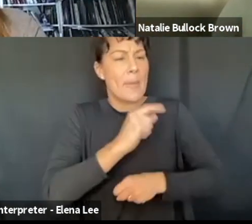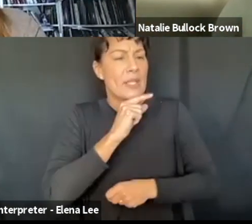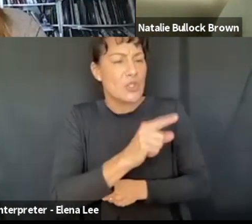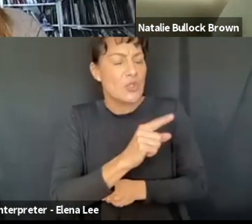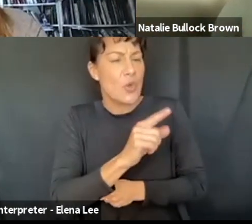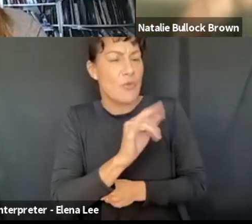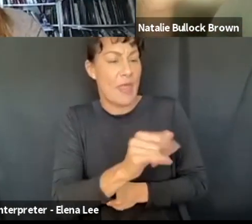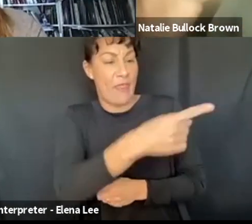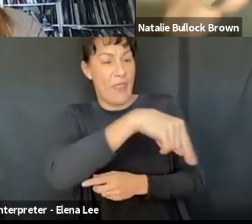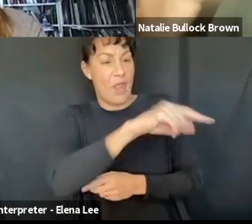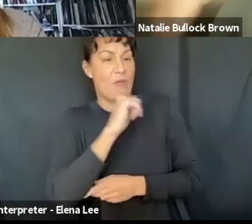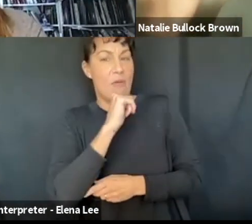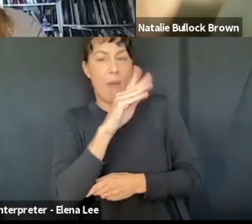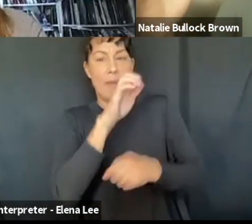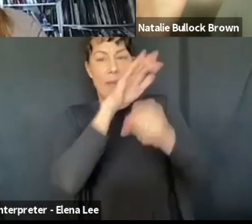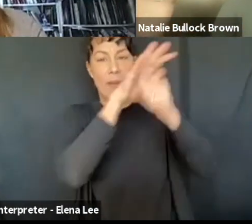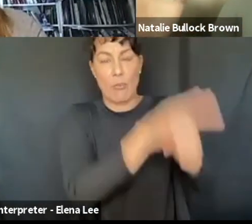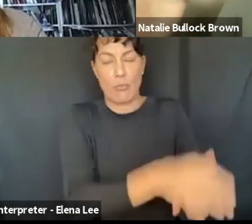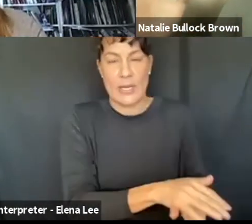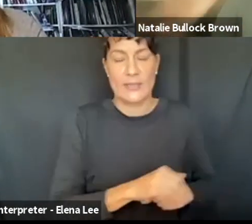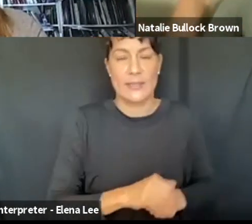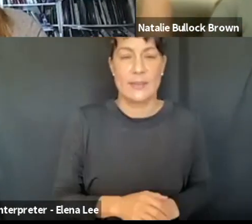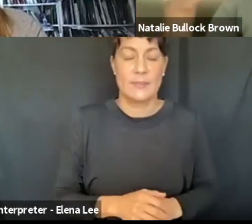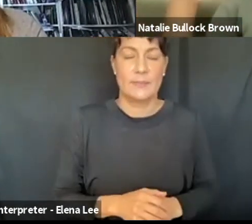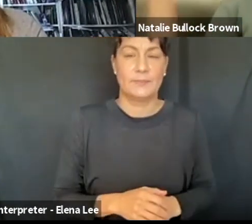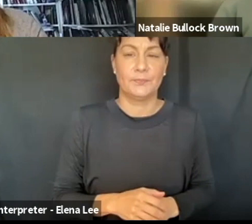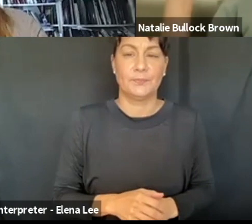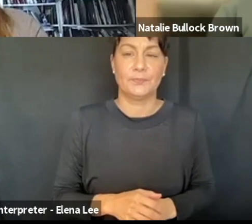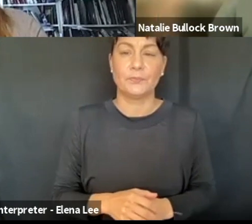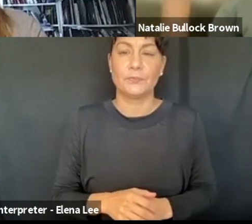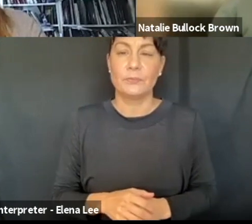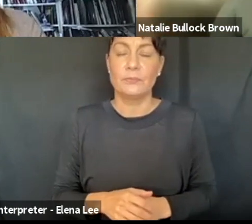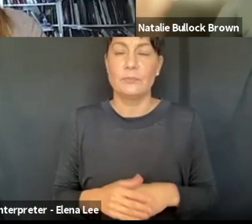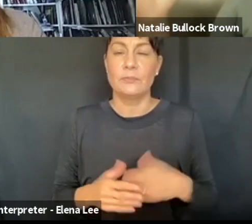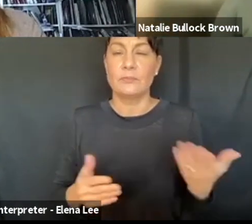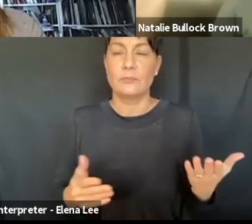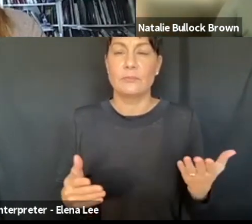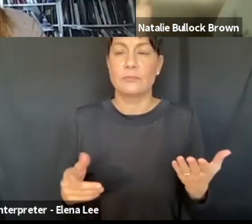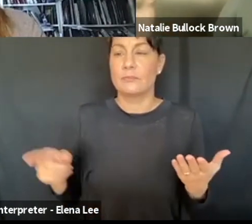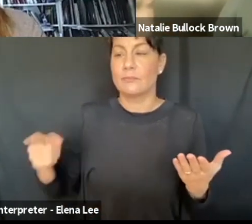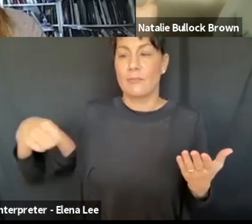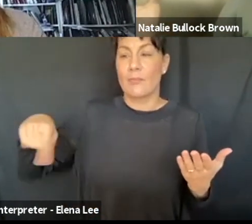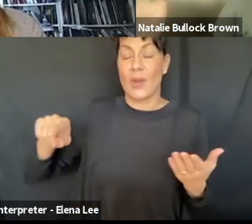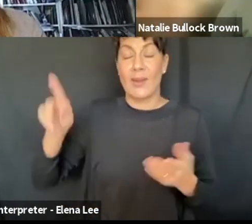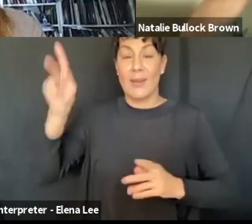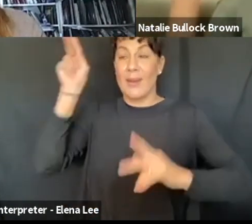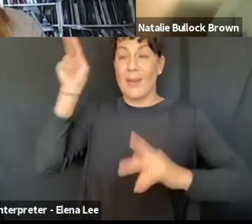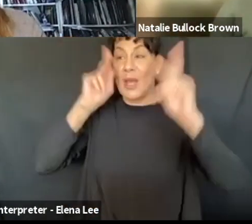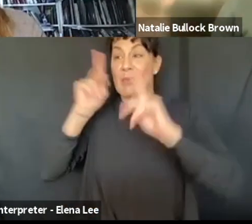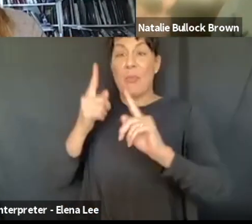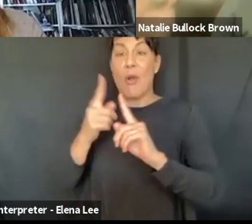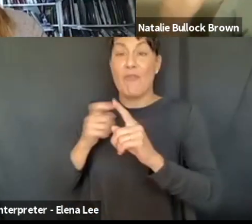So that resilience is not the thing. Like, marginalized people know all about resilience and survival.